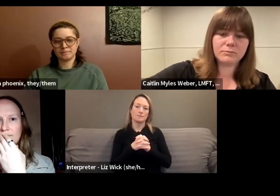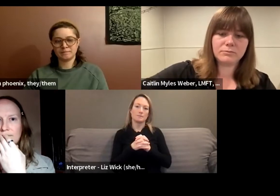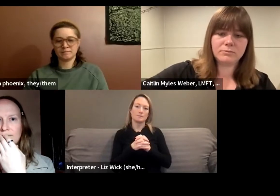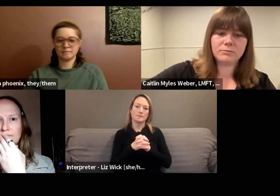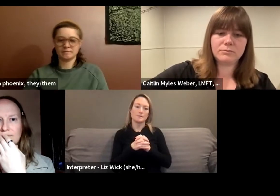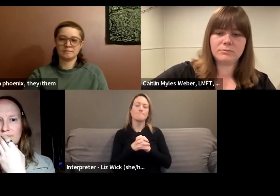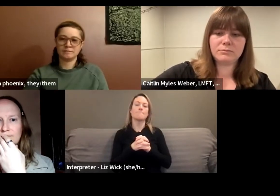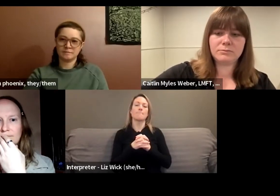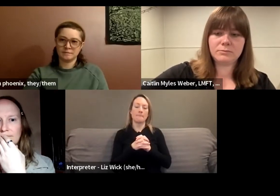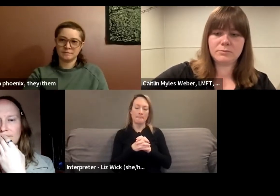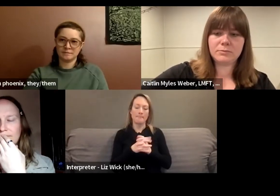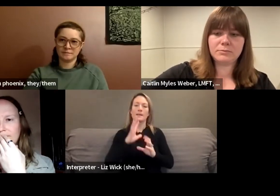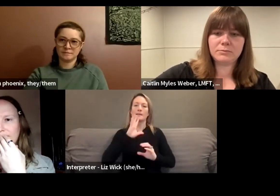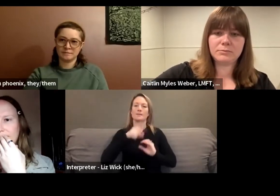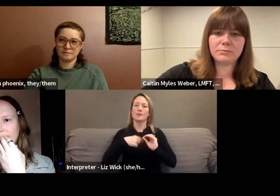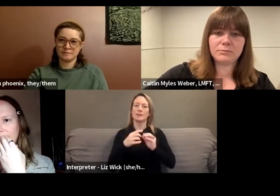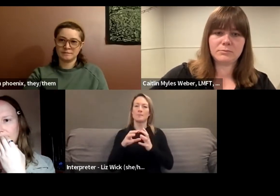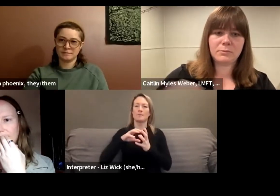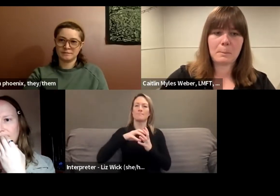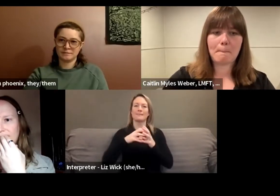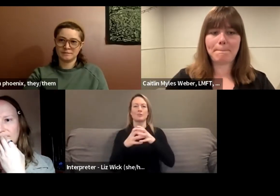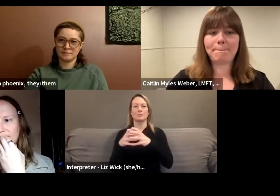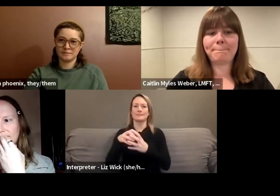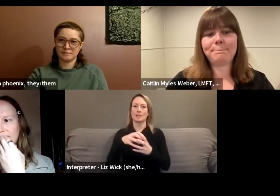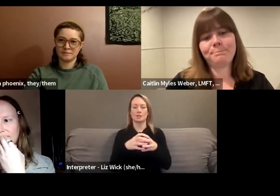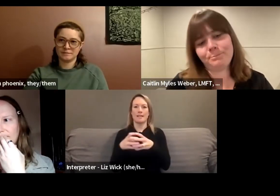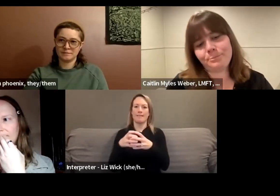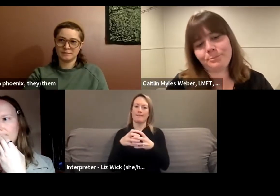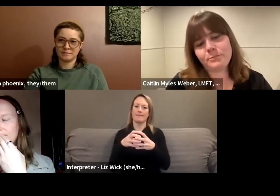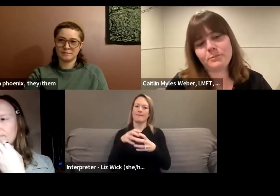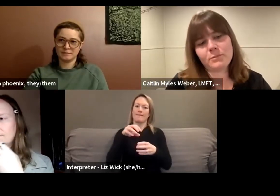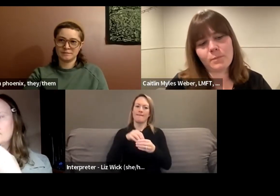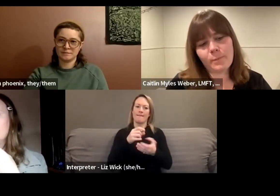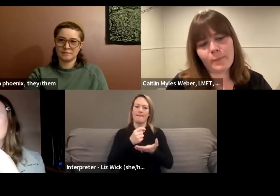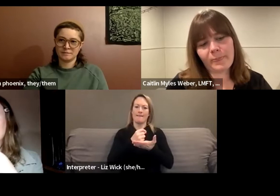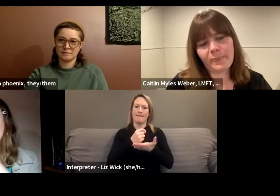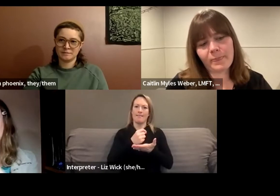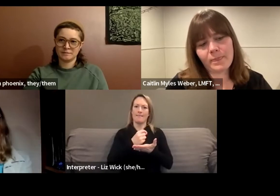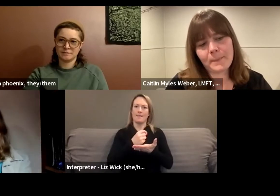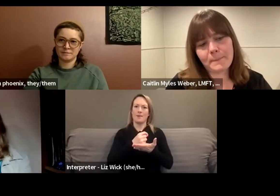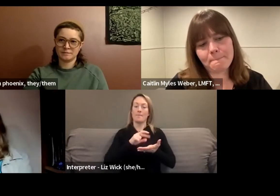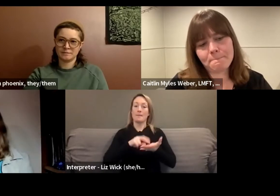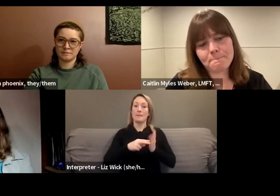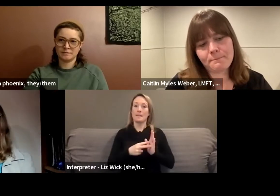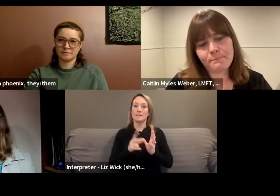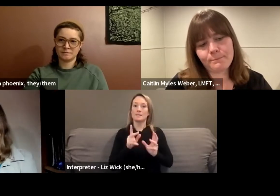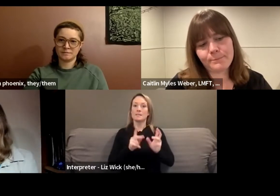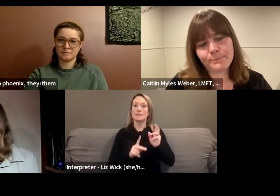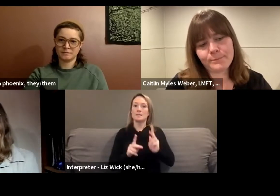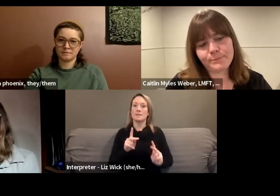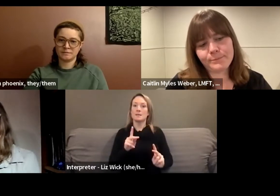about intersectionality in therapy can make space for people to not necessarily shift identity,